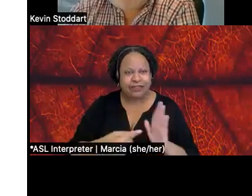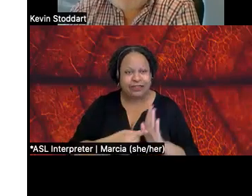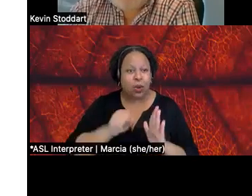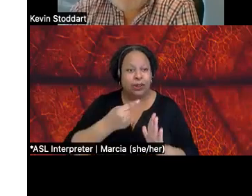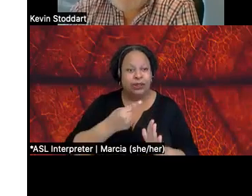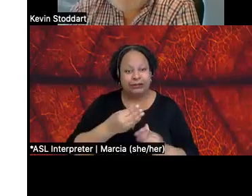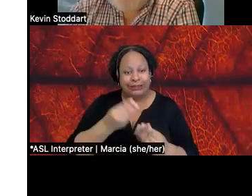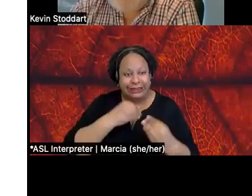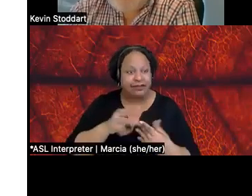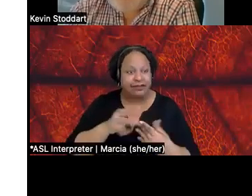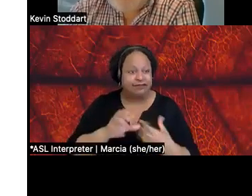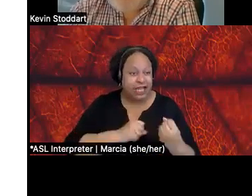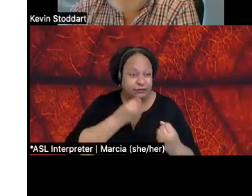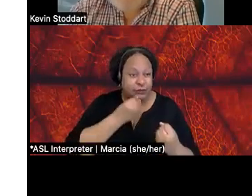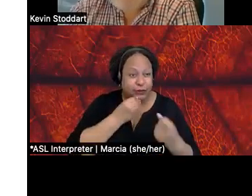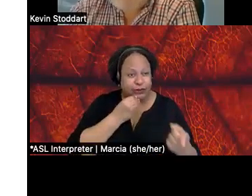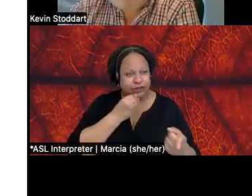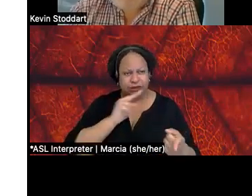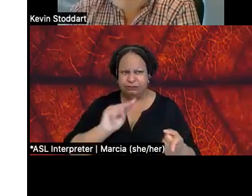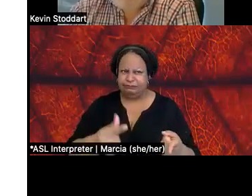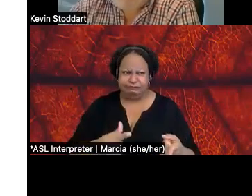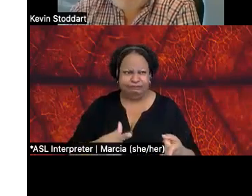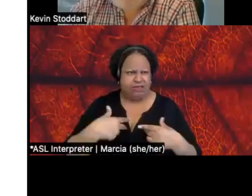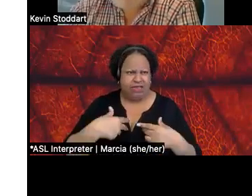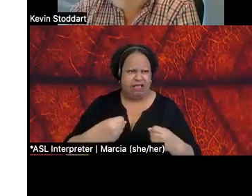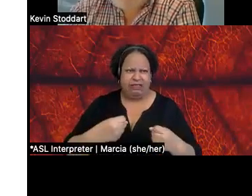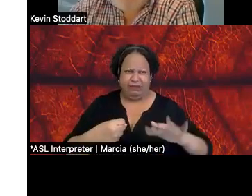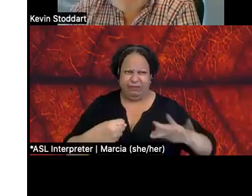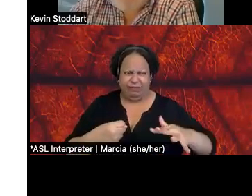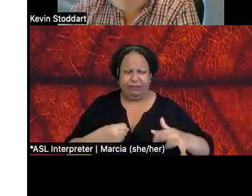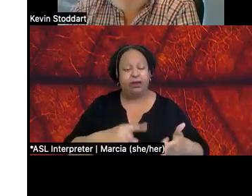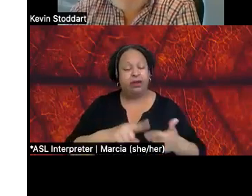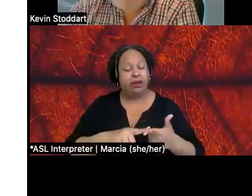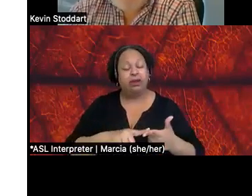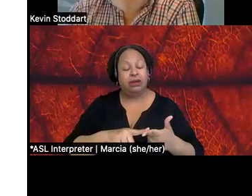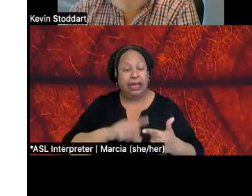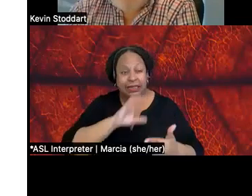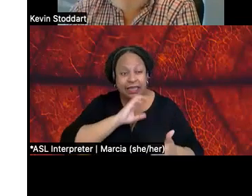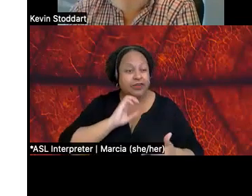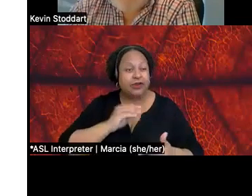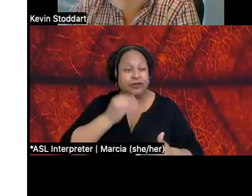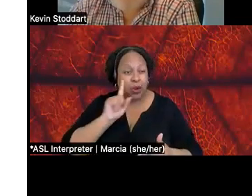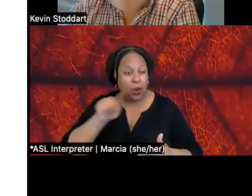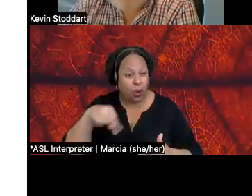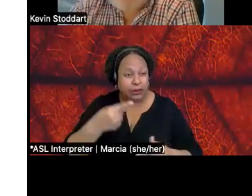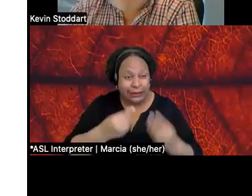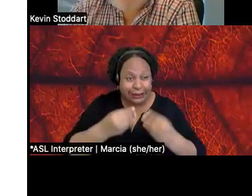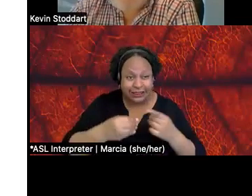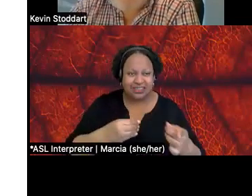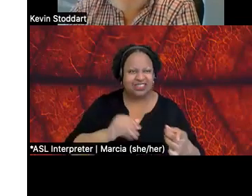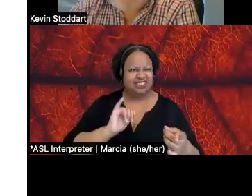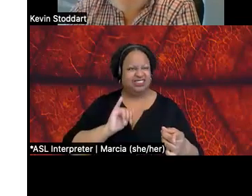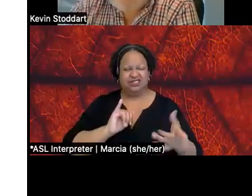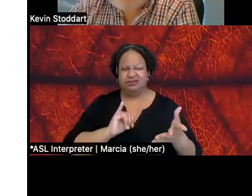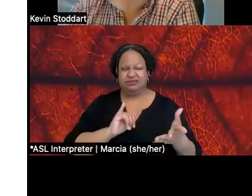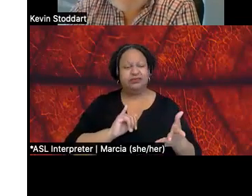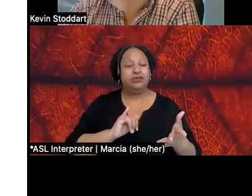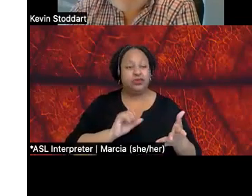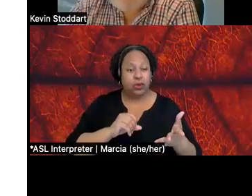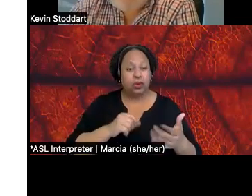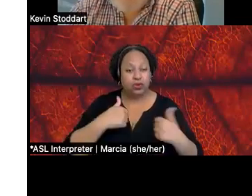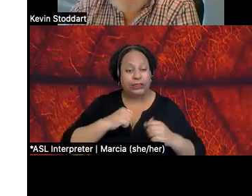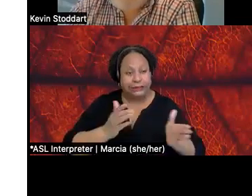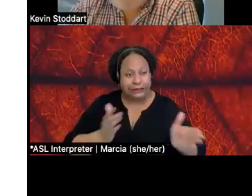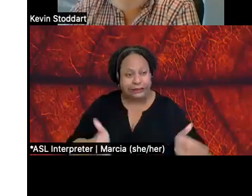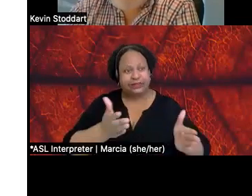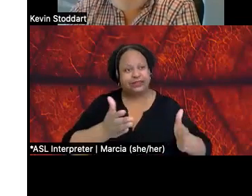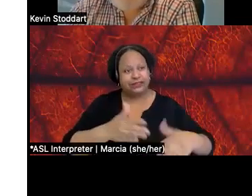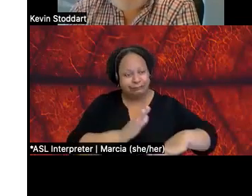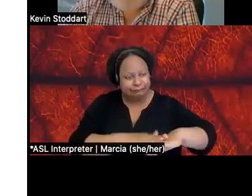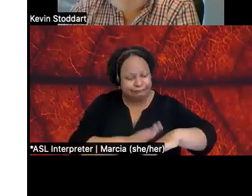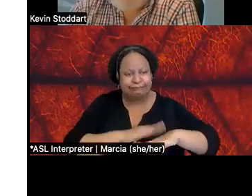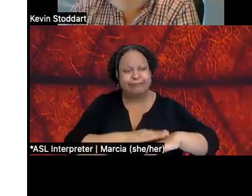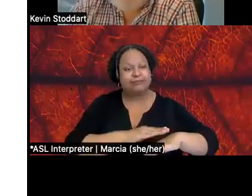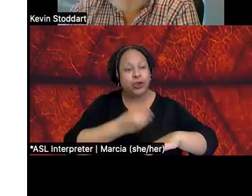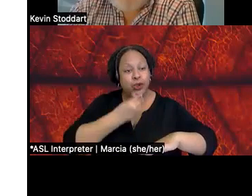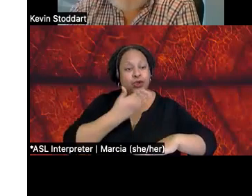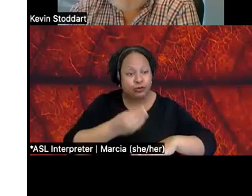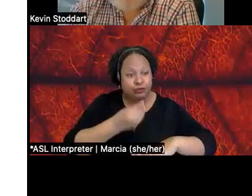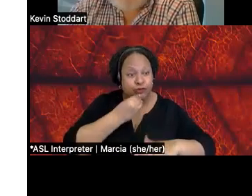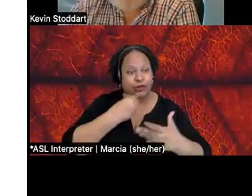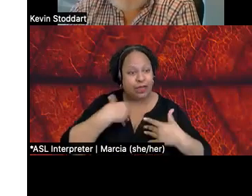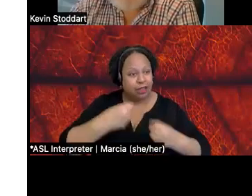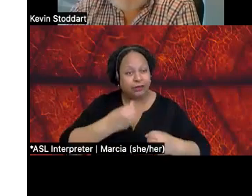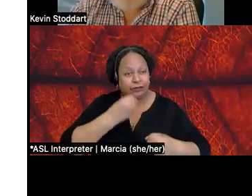And although we've made some strides in terms of access to good diets on campuses, there still is,